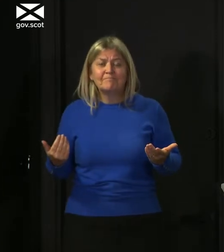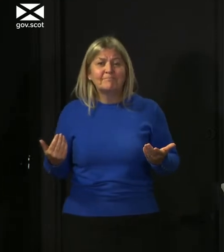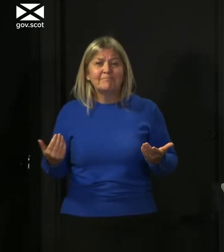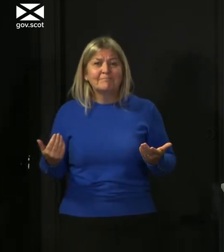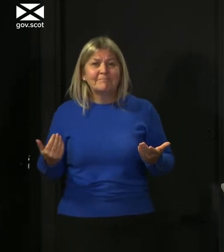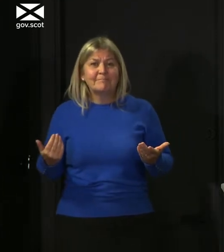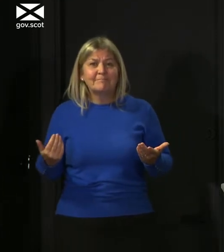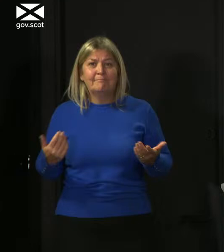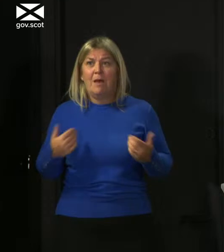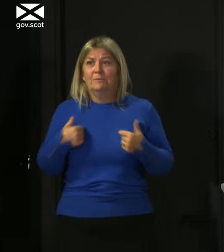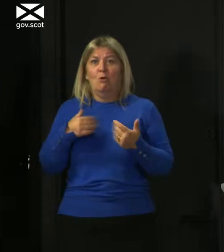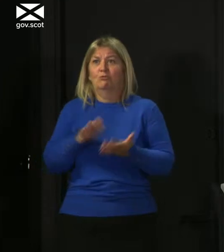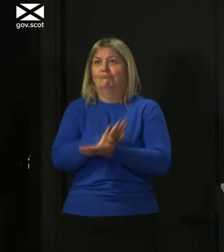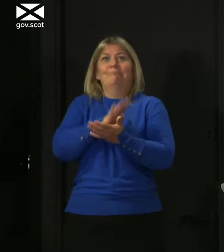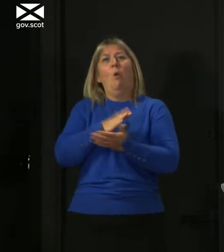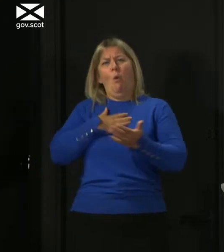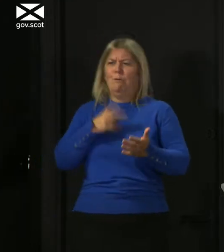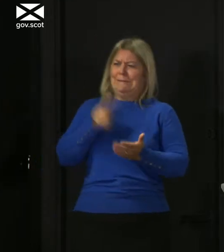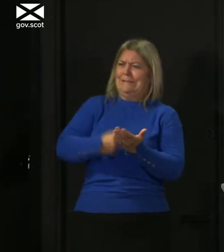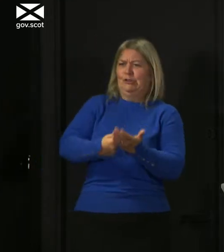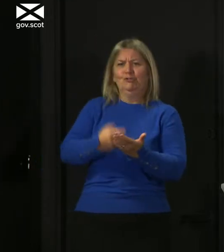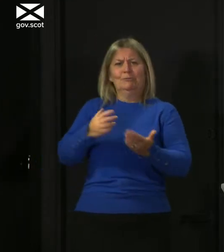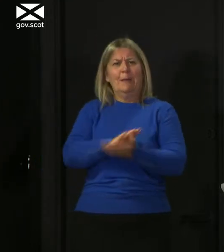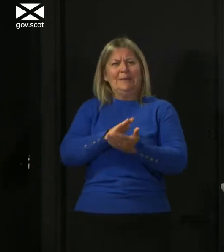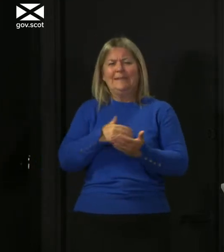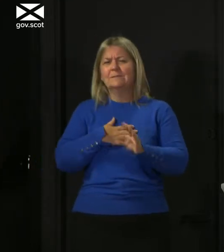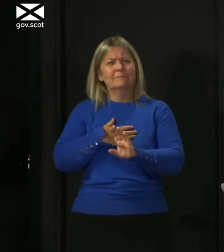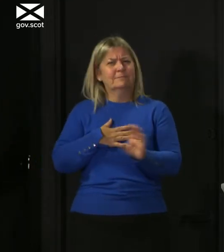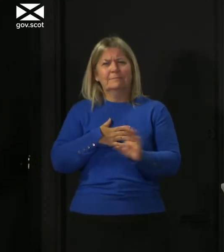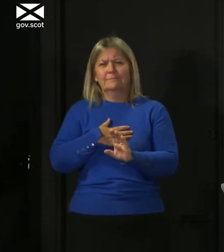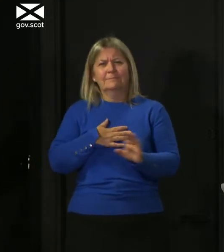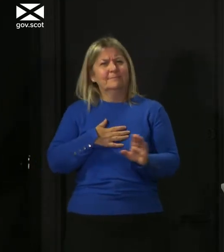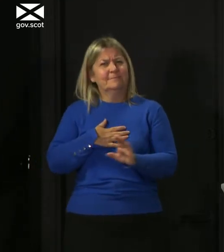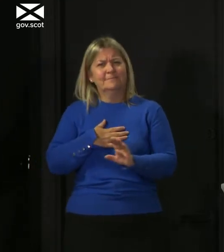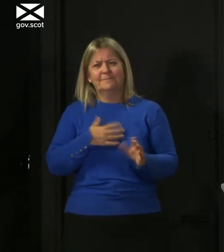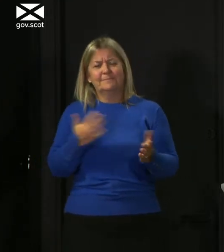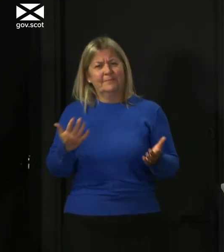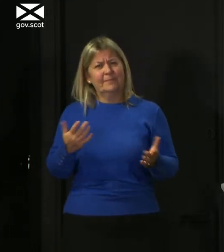or particularly want to be in the position of taking right now, so if I thought I could